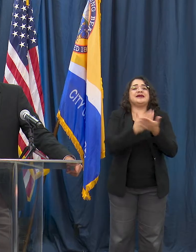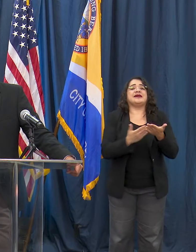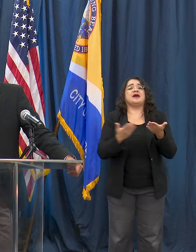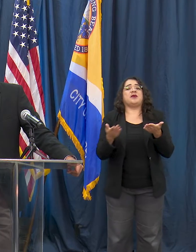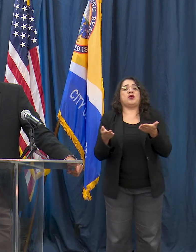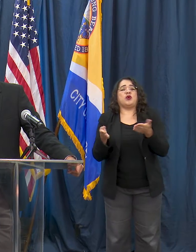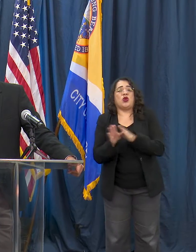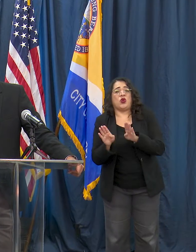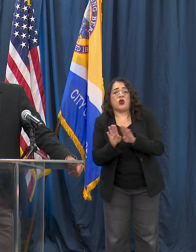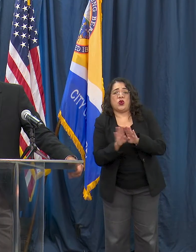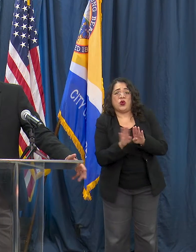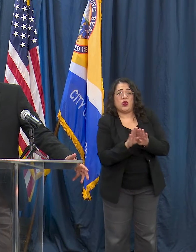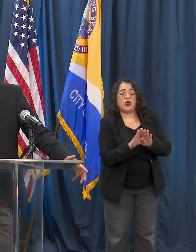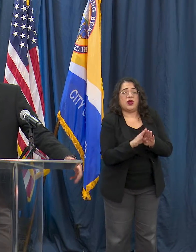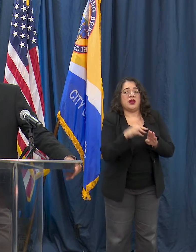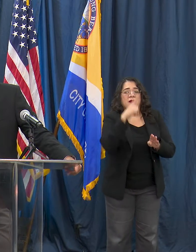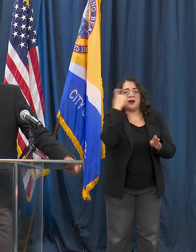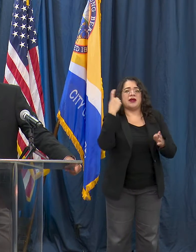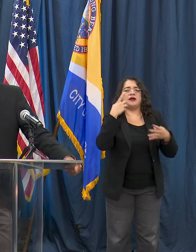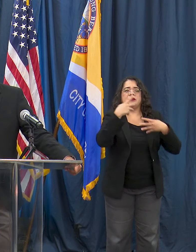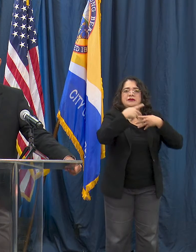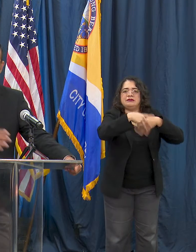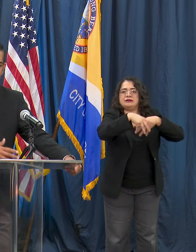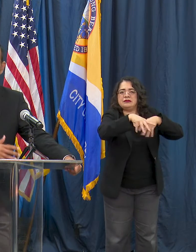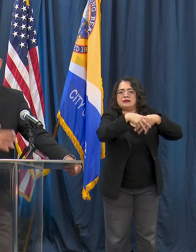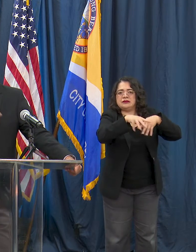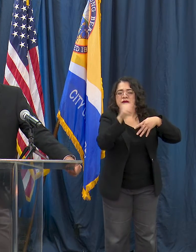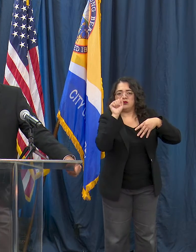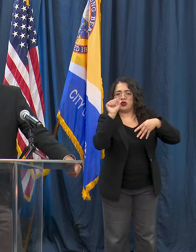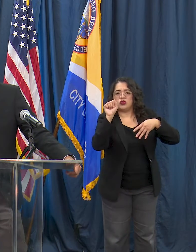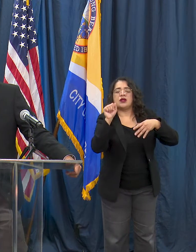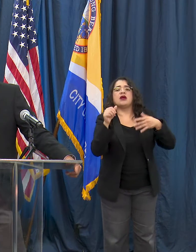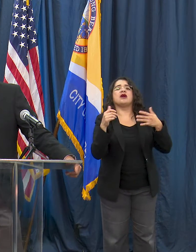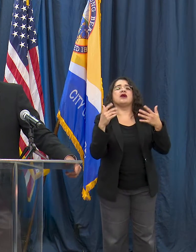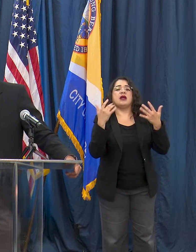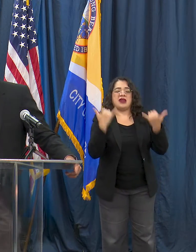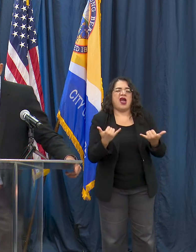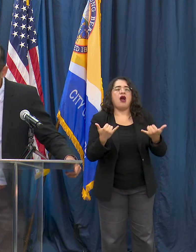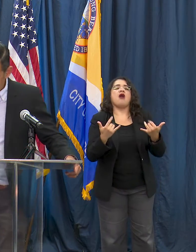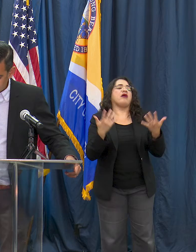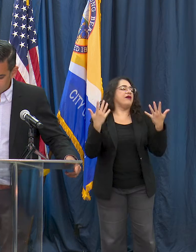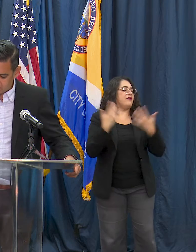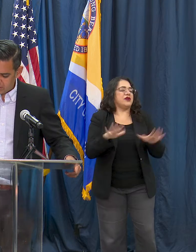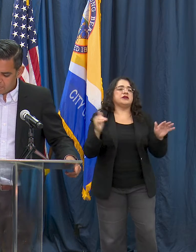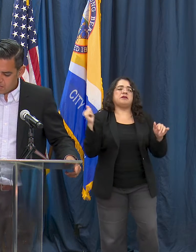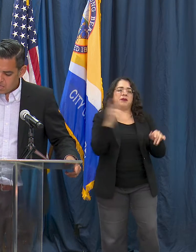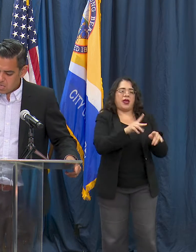some of the unrest we're seeing in the city. Almost all of those of course now reopened and so we're back to testing.